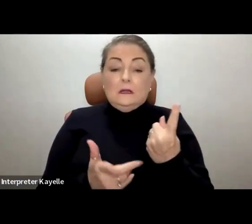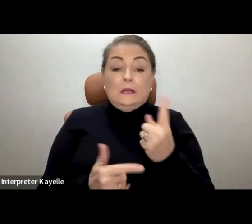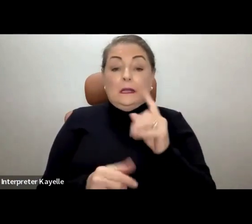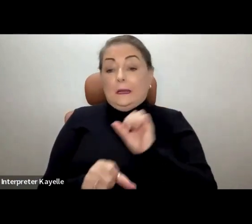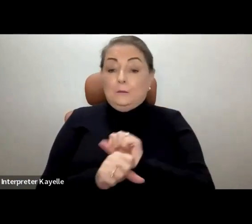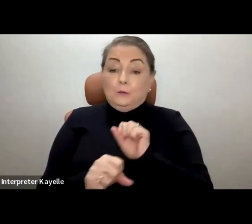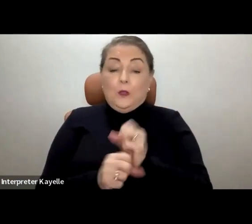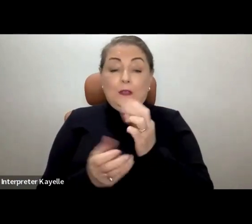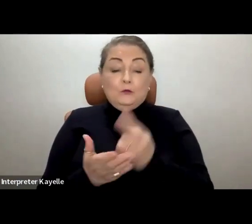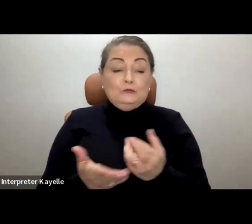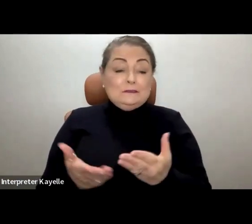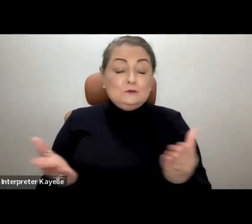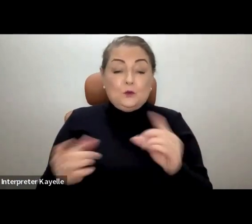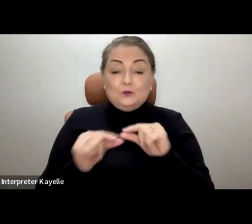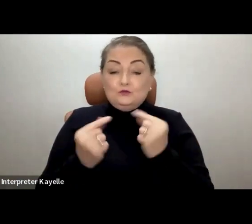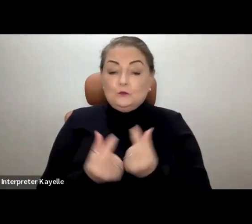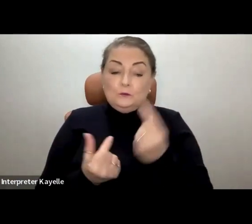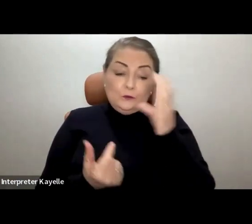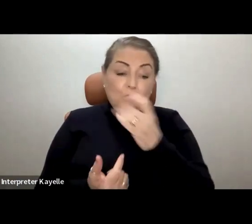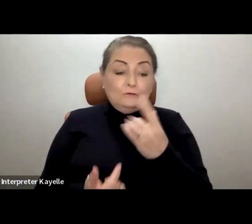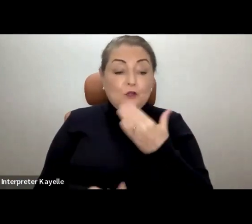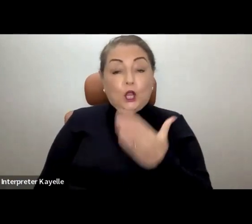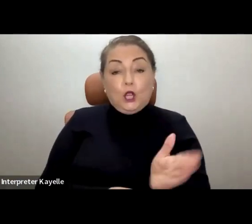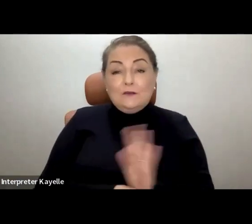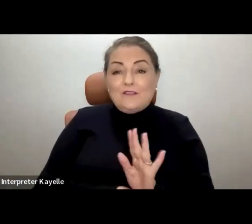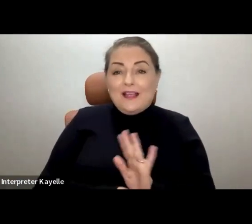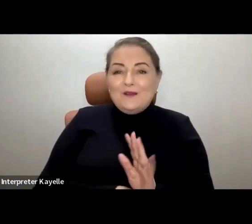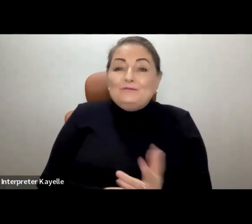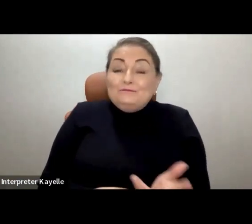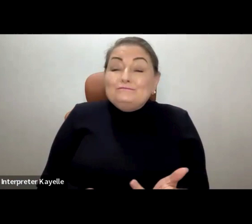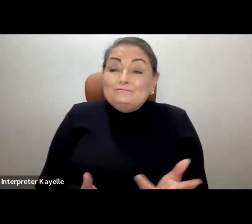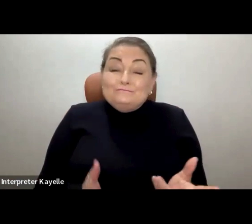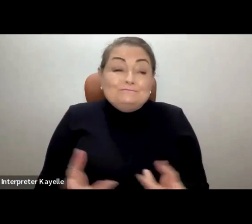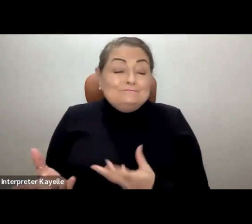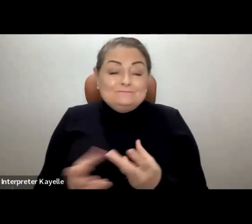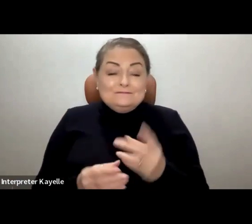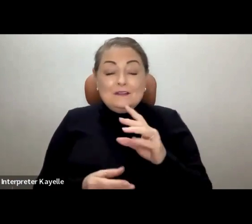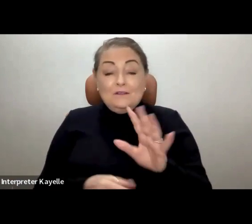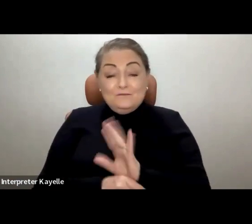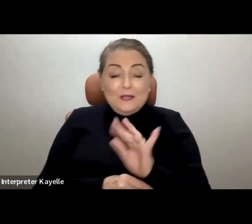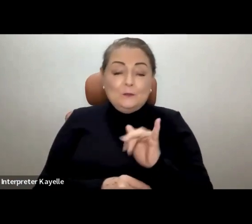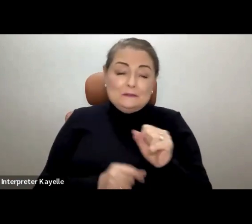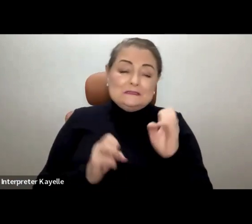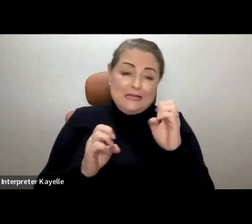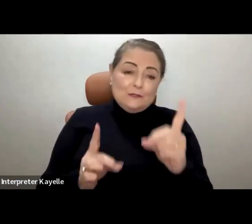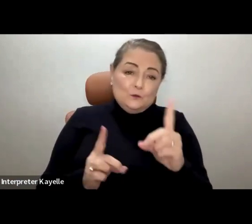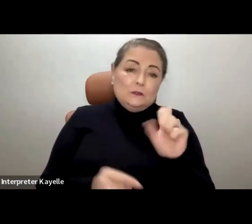group that is just looking for a good film. And yeah, yeah, films, education, I believe that films education, film changes,